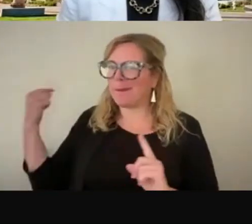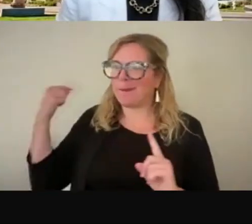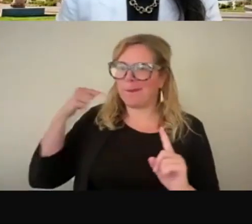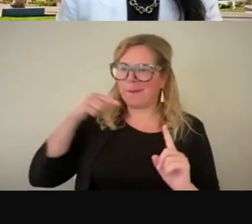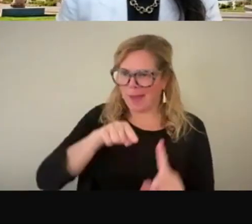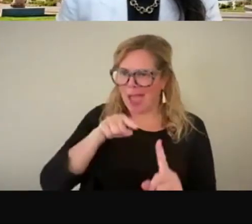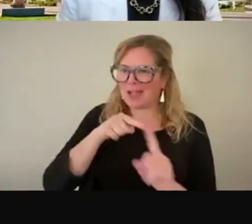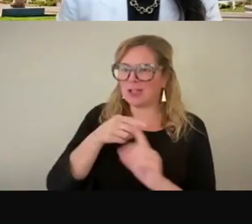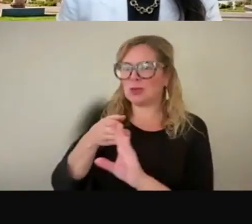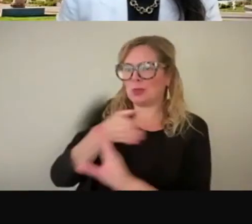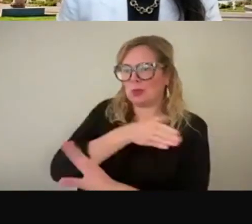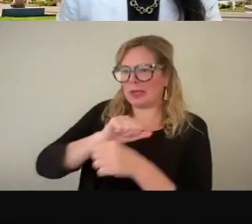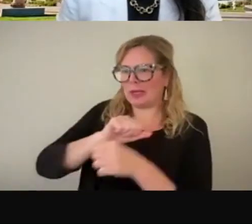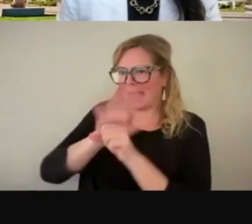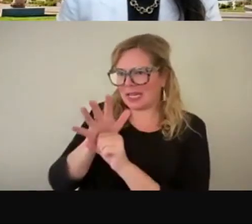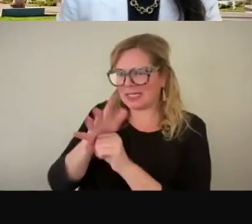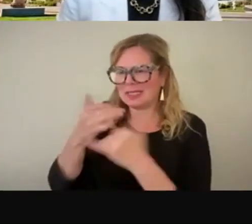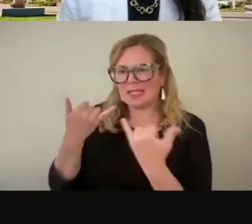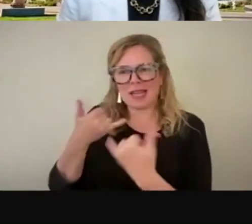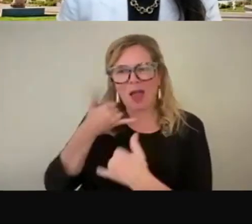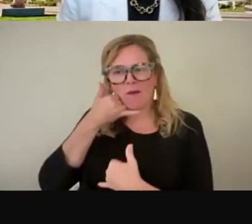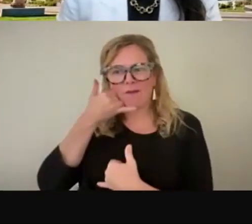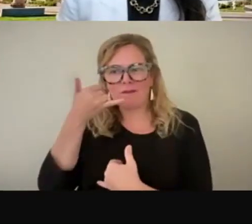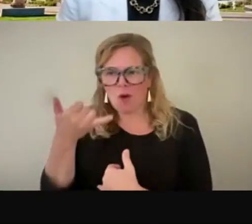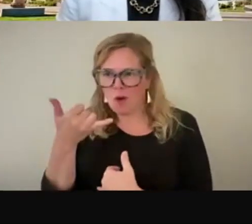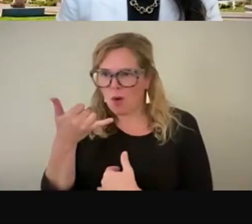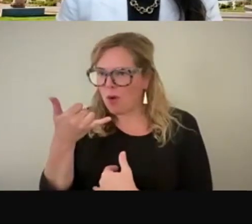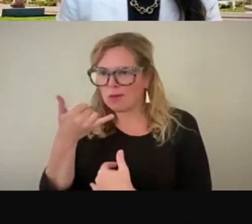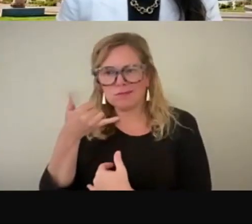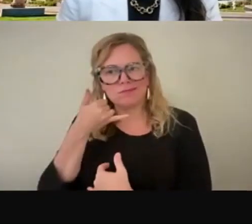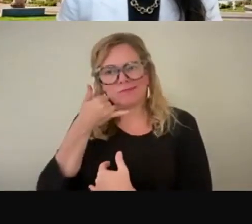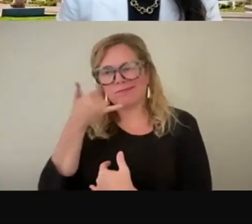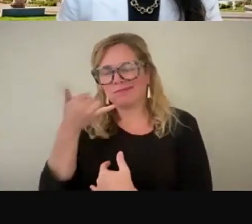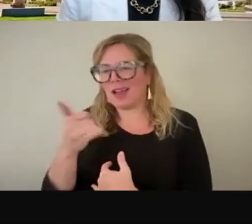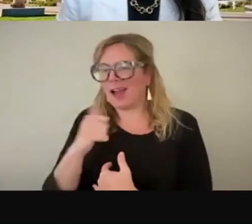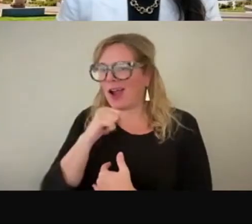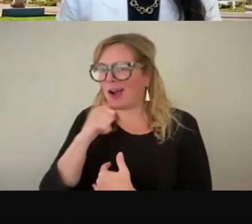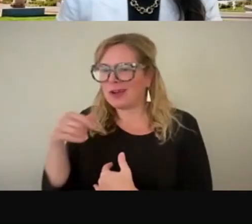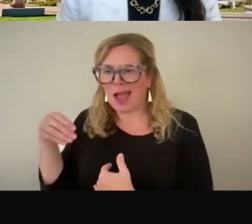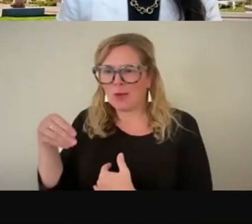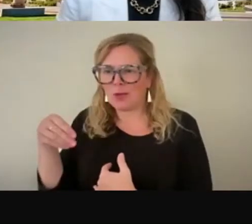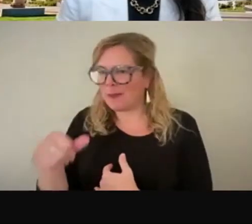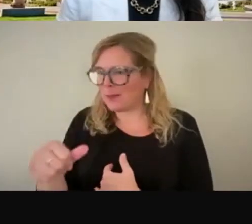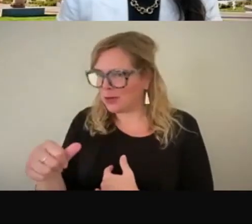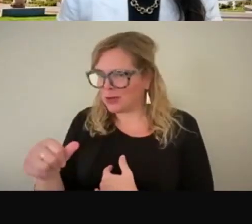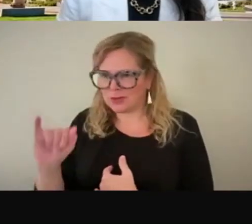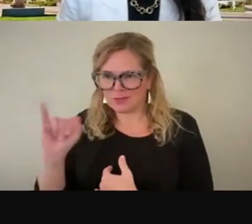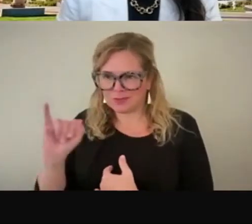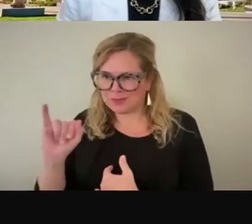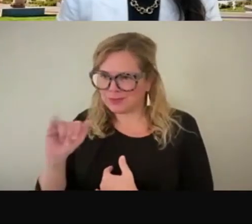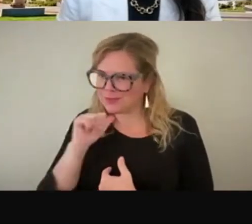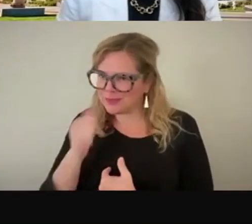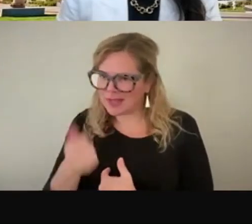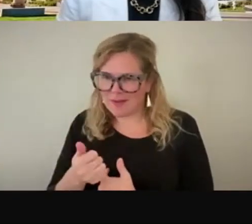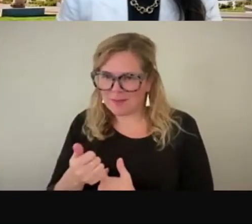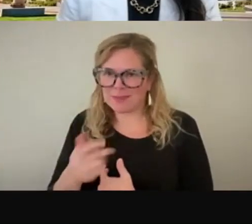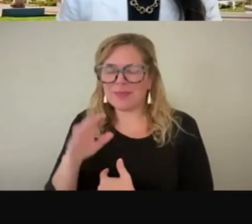a clinician are not reimbursed. So there's real pressure to do a in-person or a video visit. And